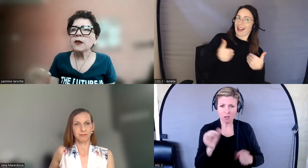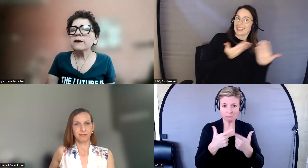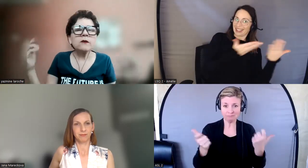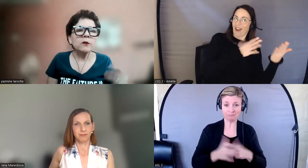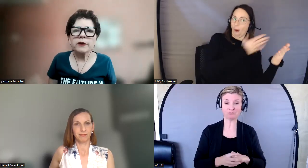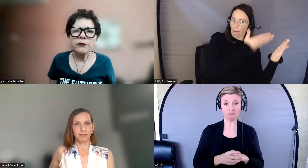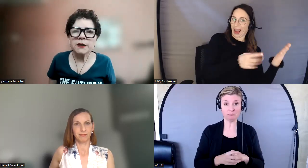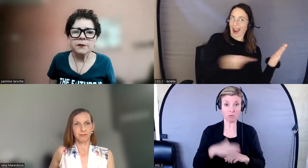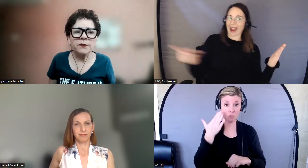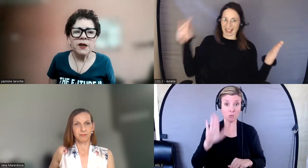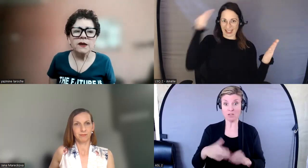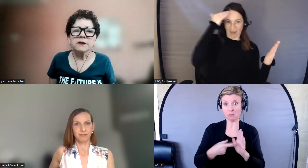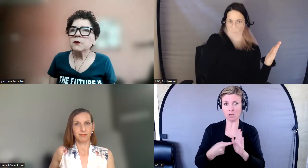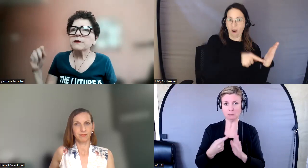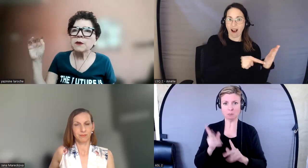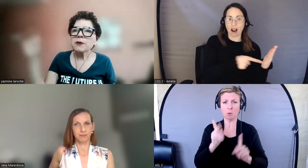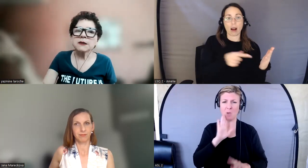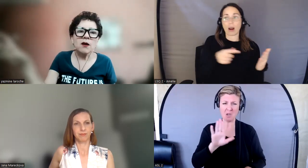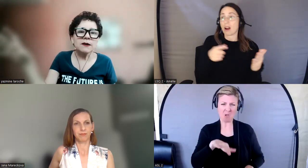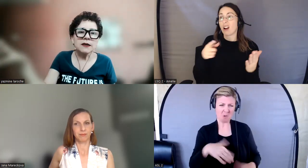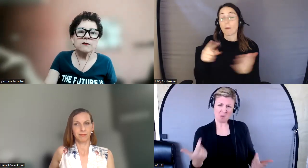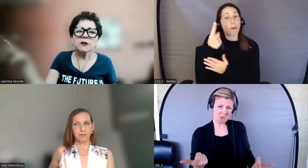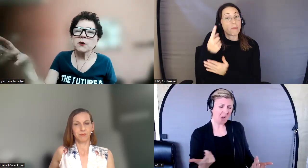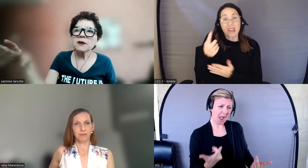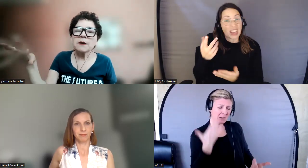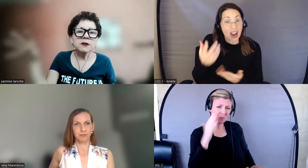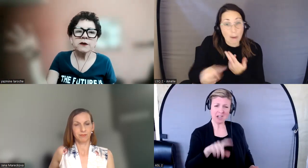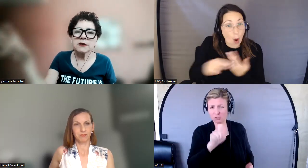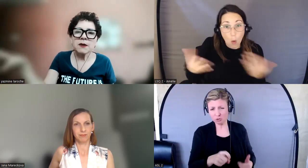well I don't know where to find them so if somebody's got an inventory that starts to